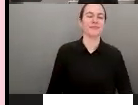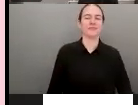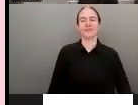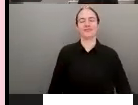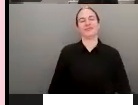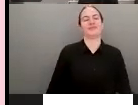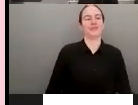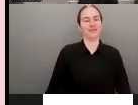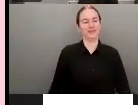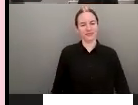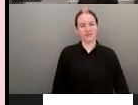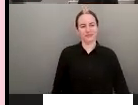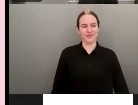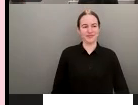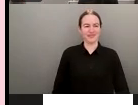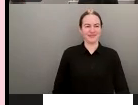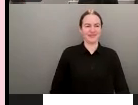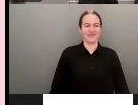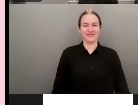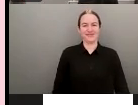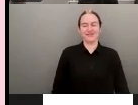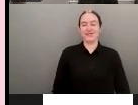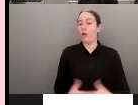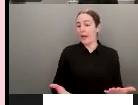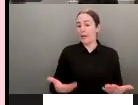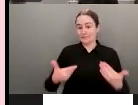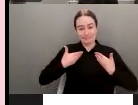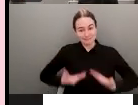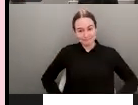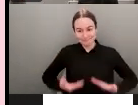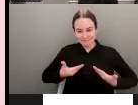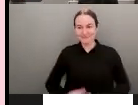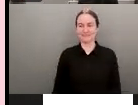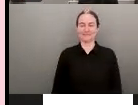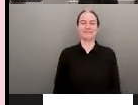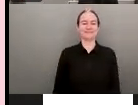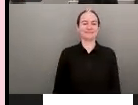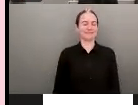But yeah, that was about myself and I am gonna switch here to see